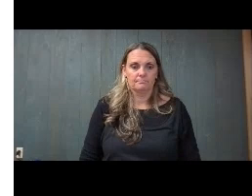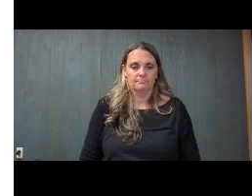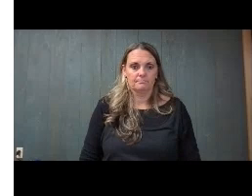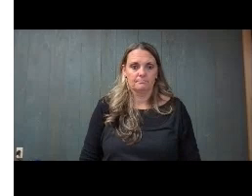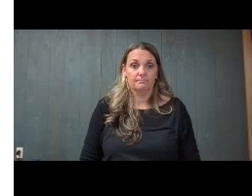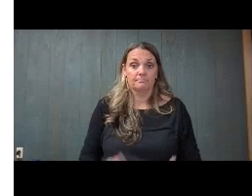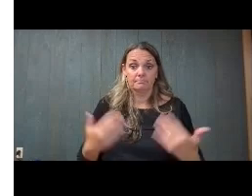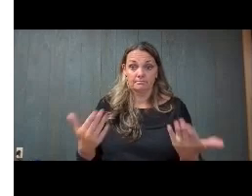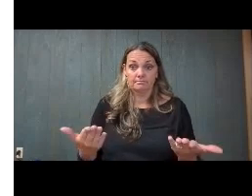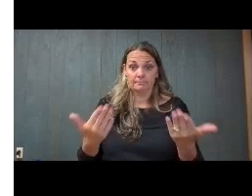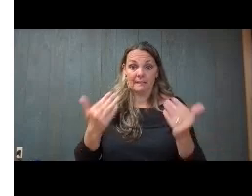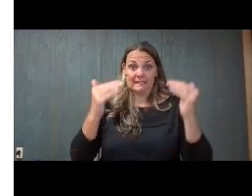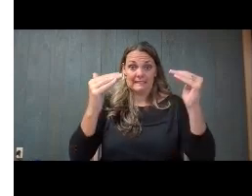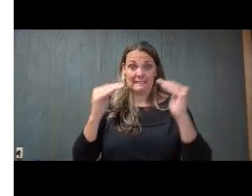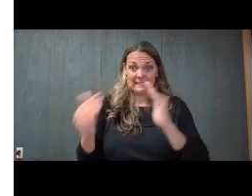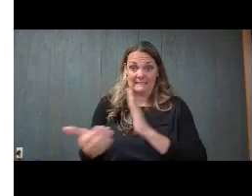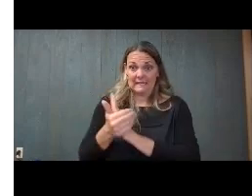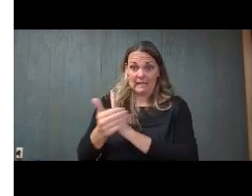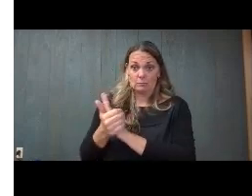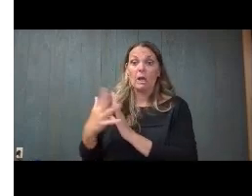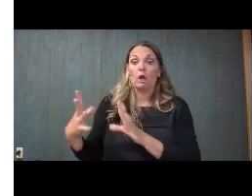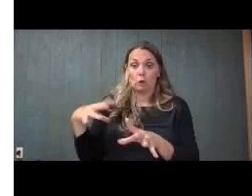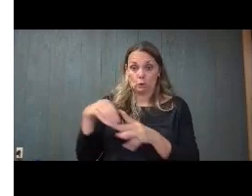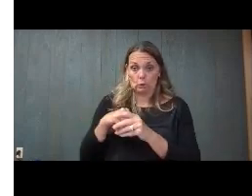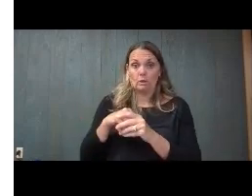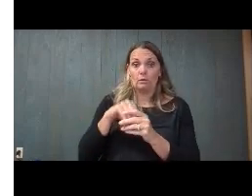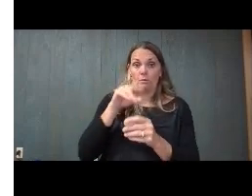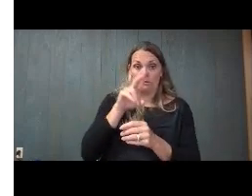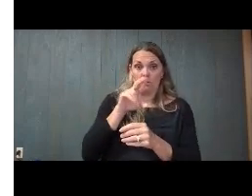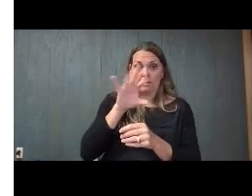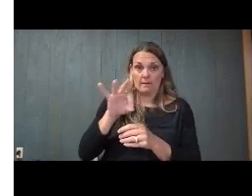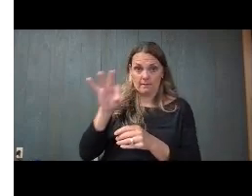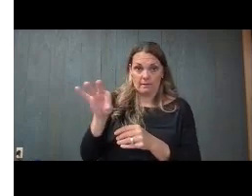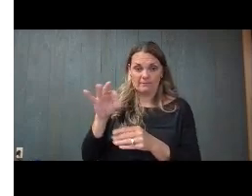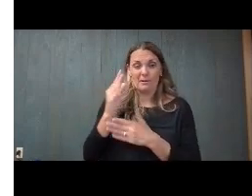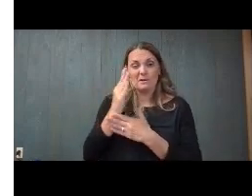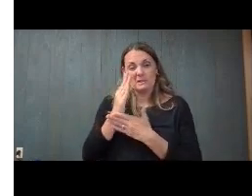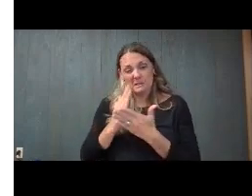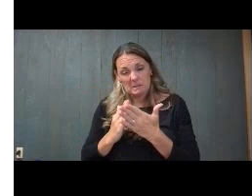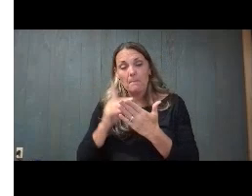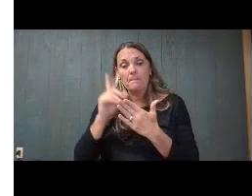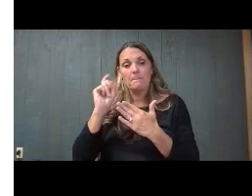The following attachments are included with this RF. And certain ones must be incorporated